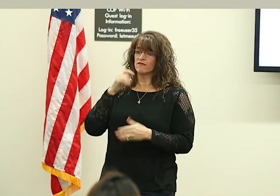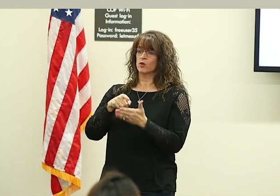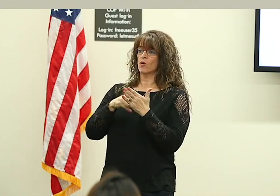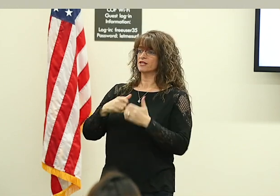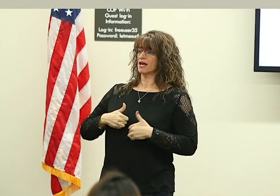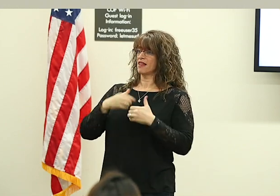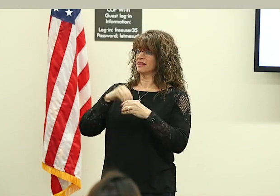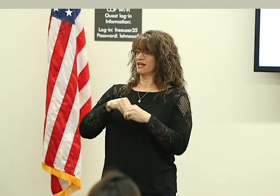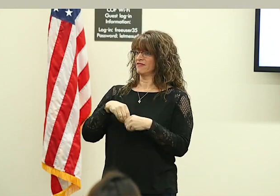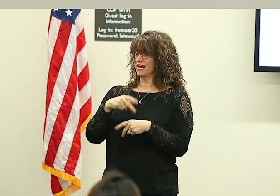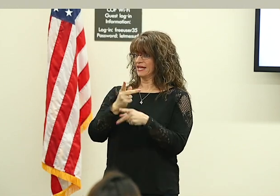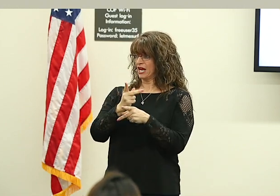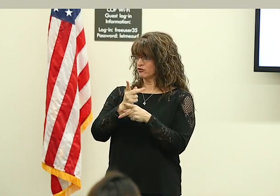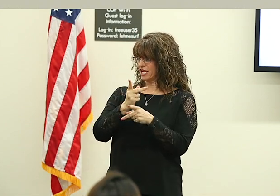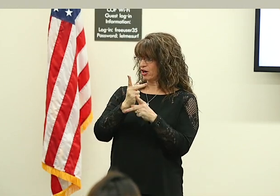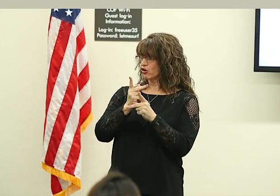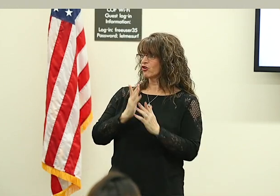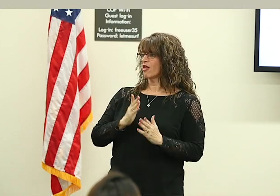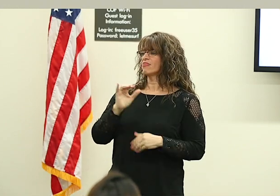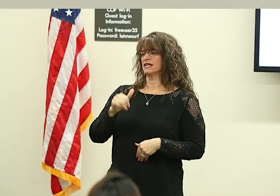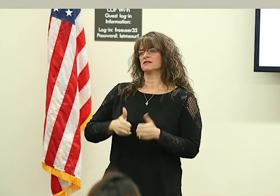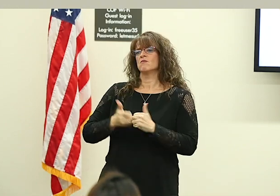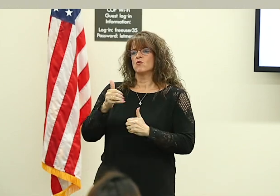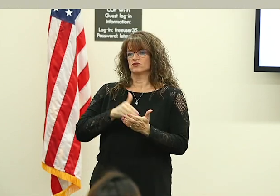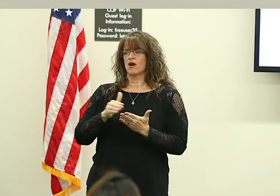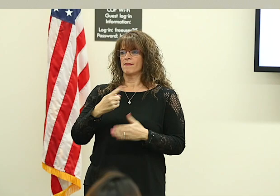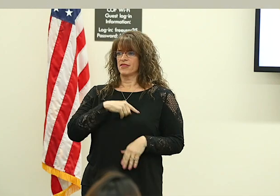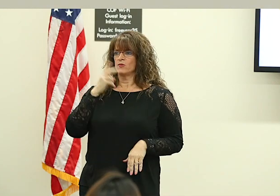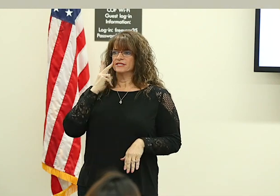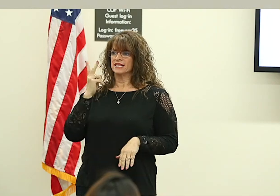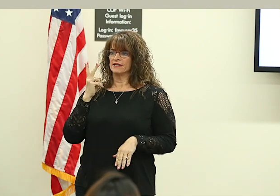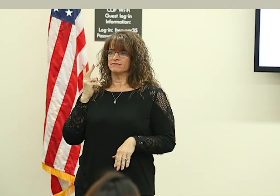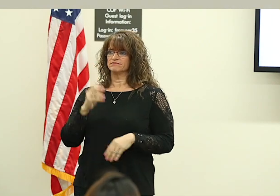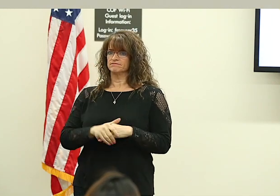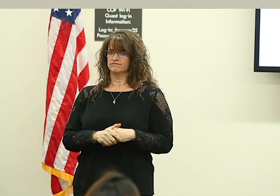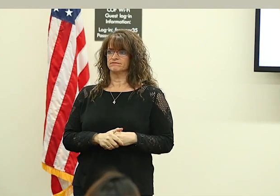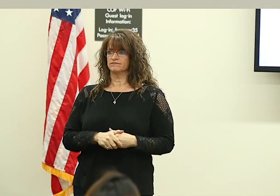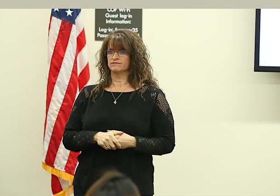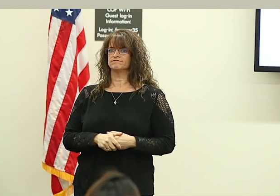is the most common that we see. They have a medical need, yeah.